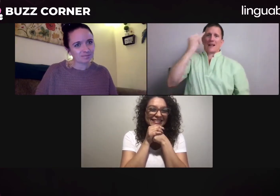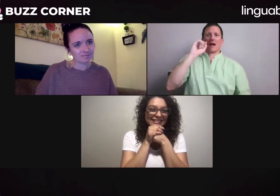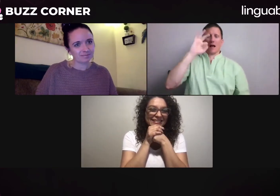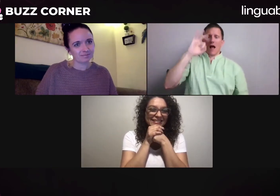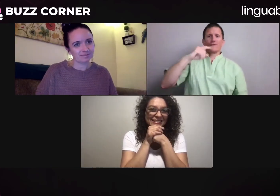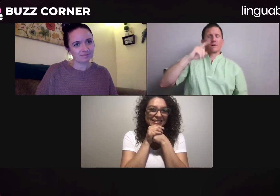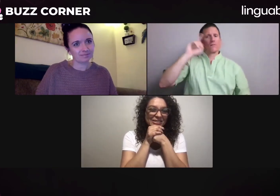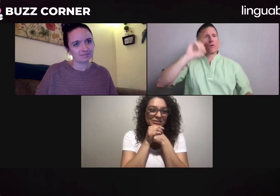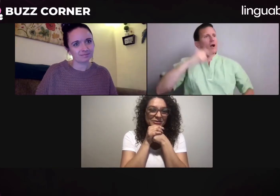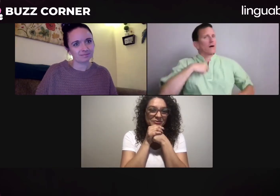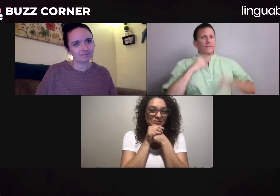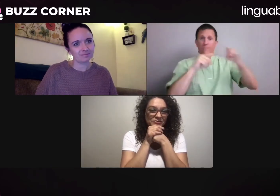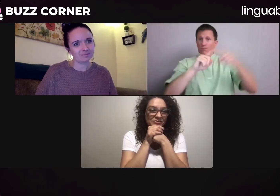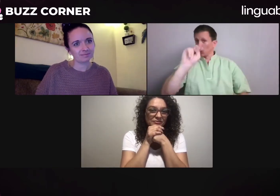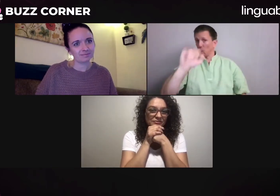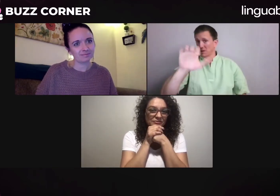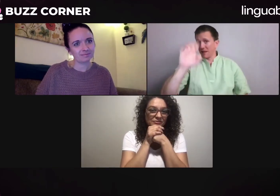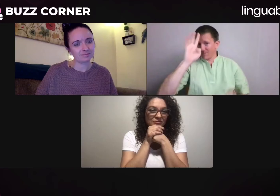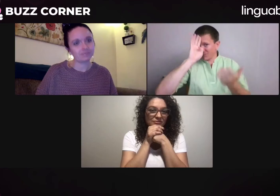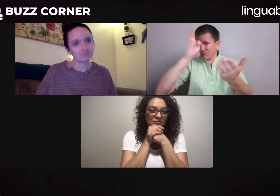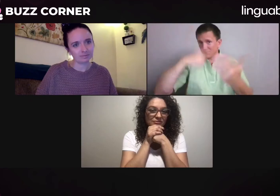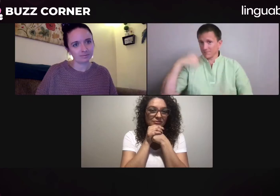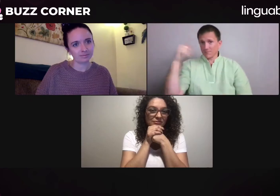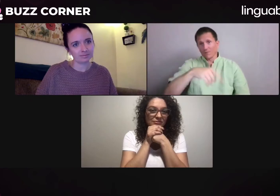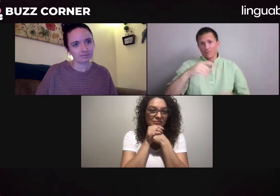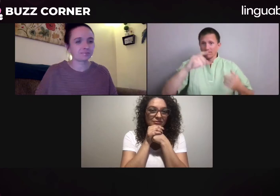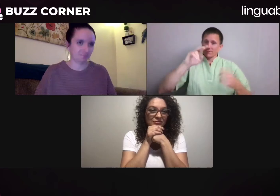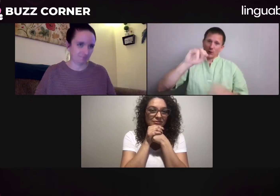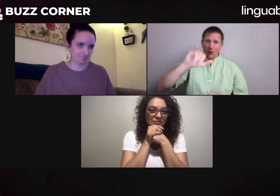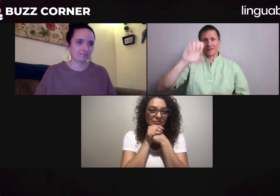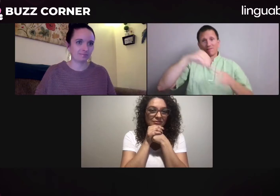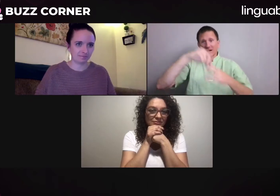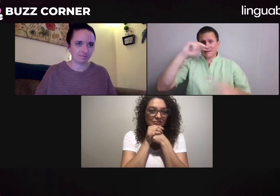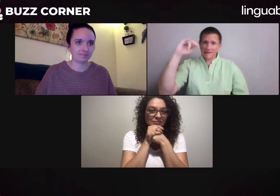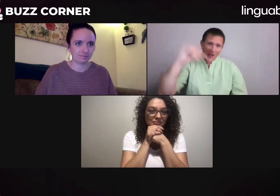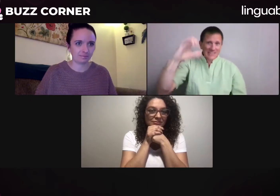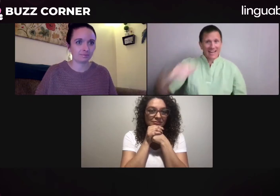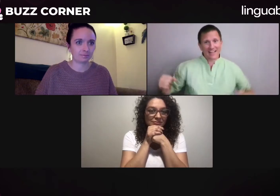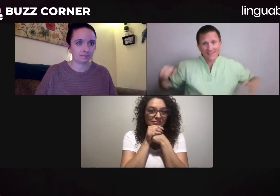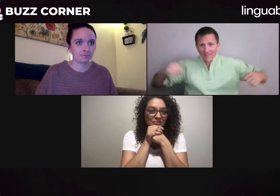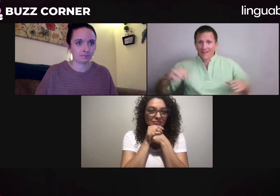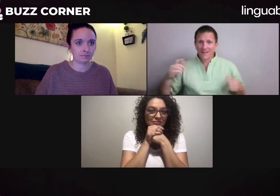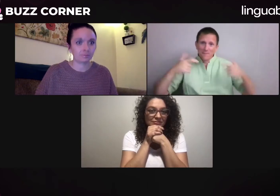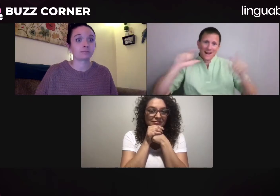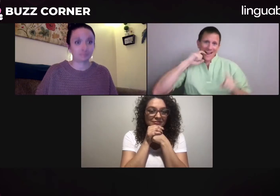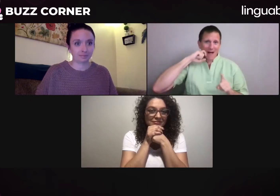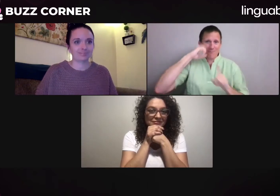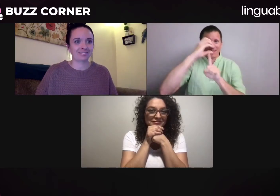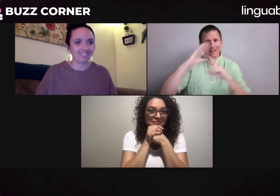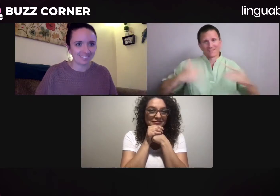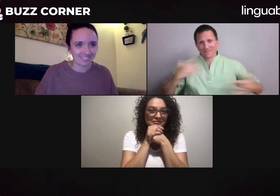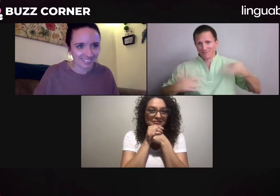I like the idea of like New Year's Eve in New York City. If I went to New York City and I'm at that huge event